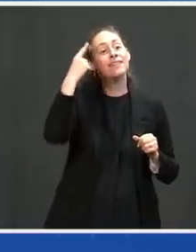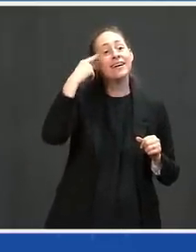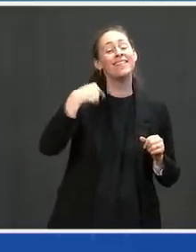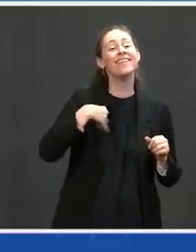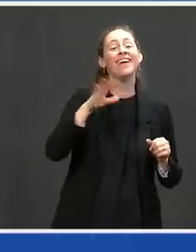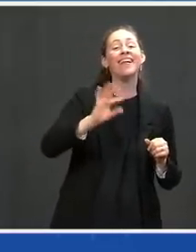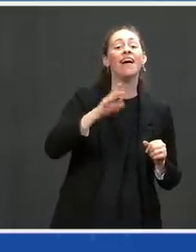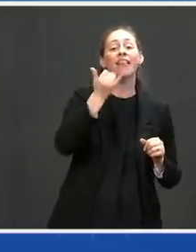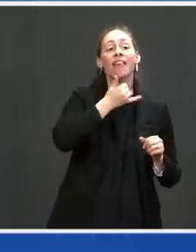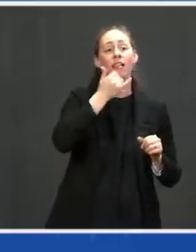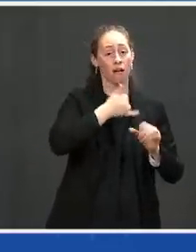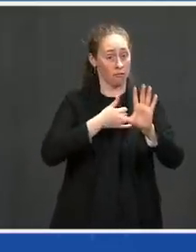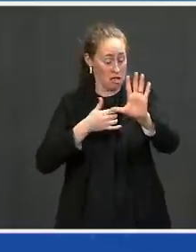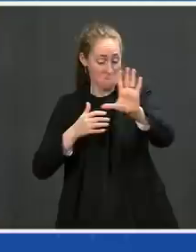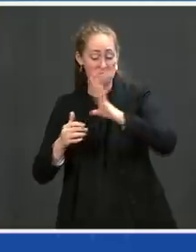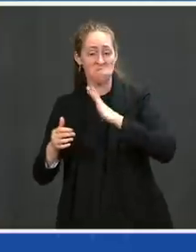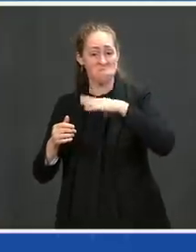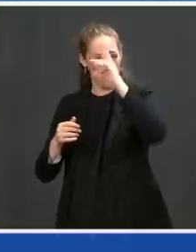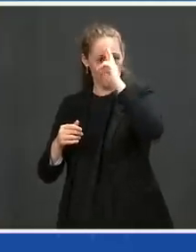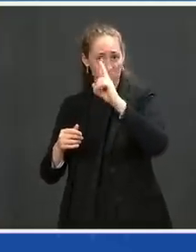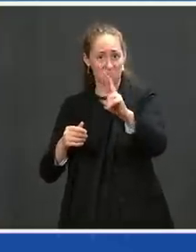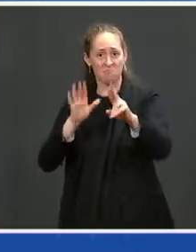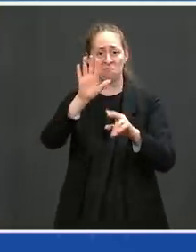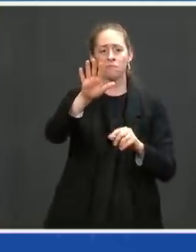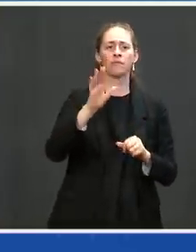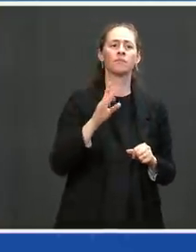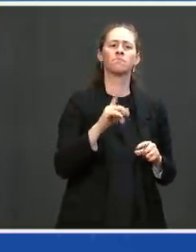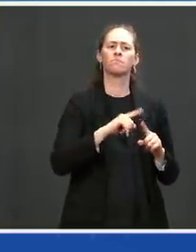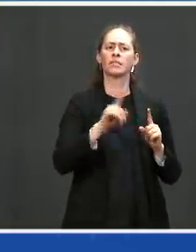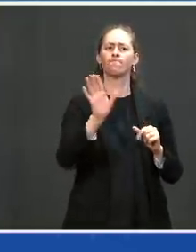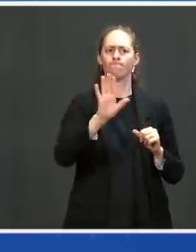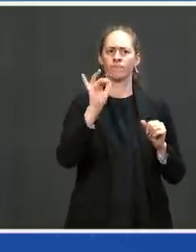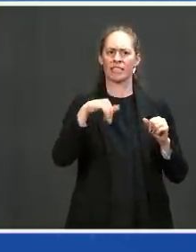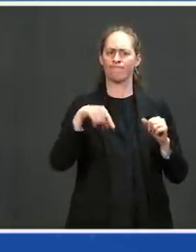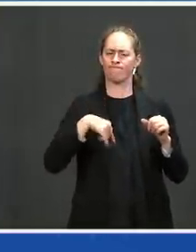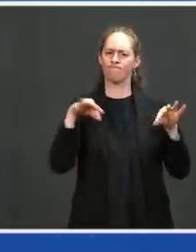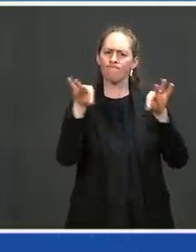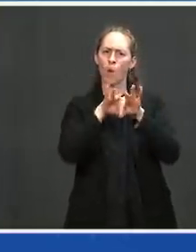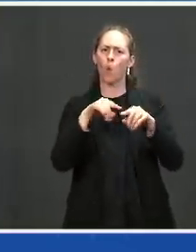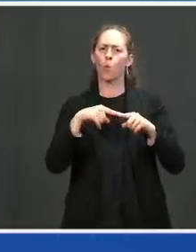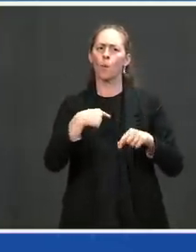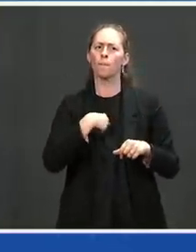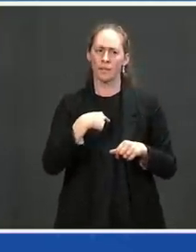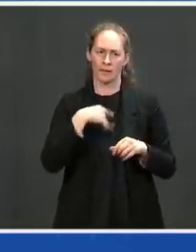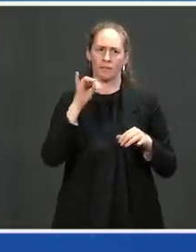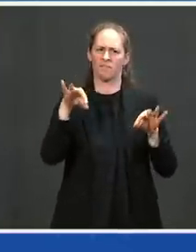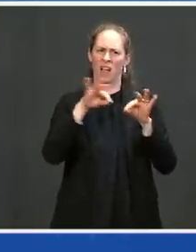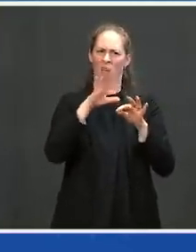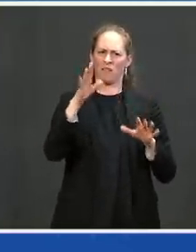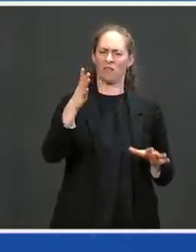I said, "I'm running for three reasons: to restore the soul, dignity, honor, honesty, transparency